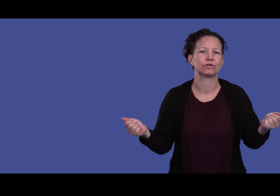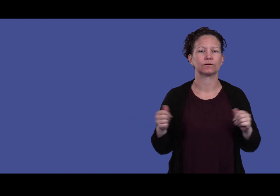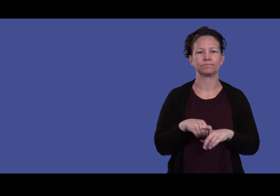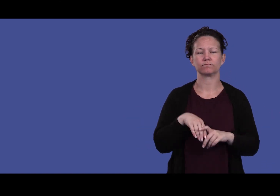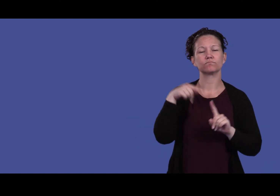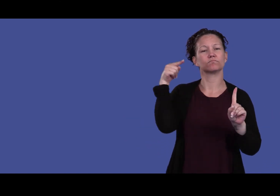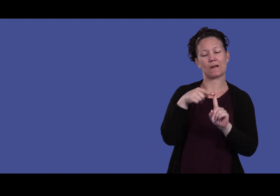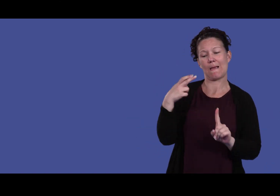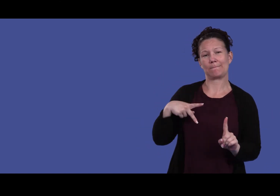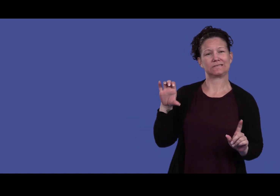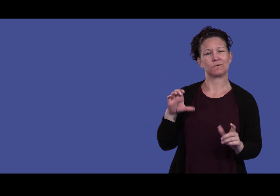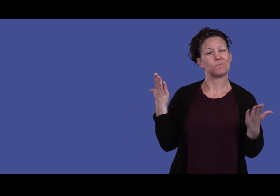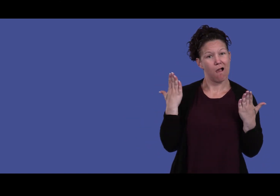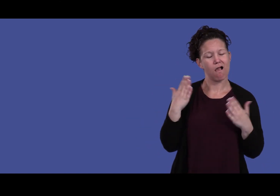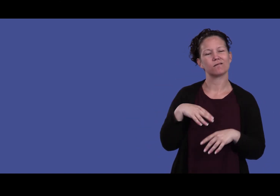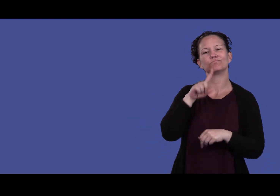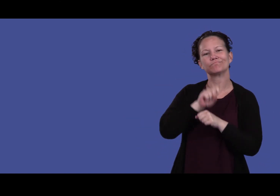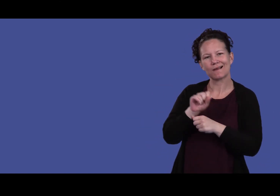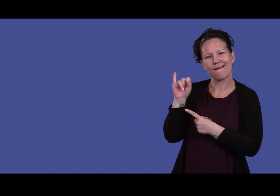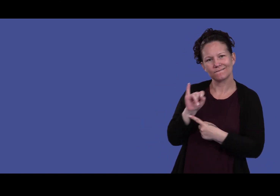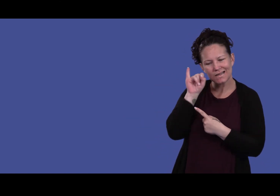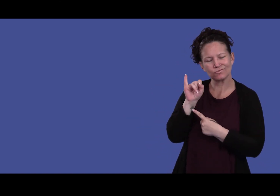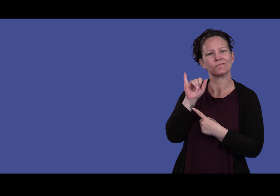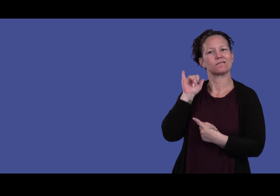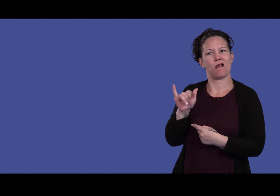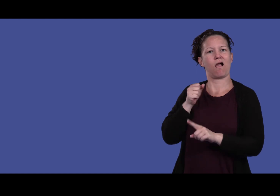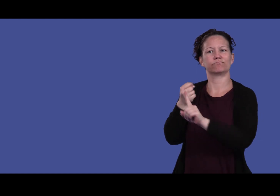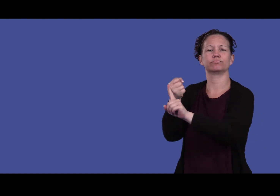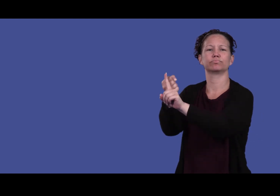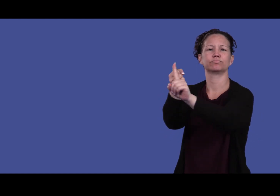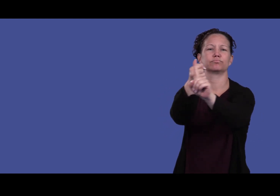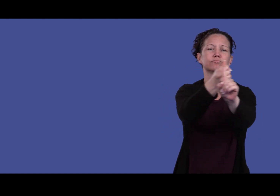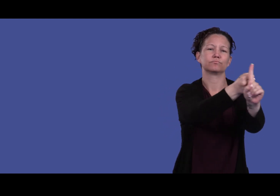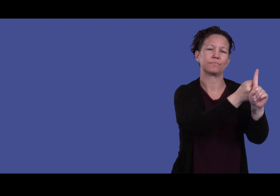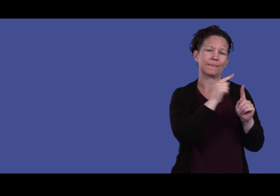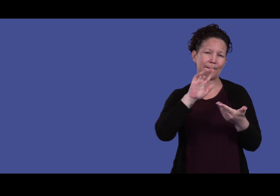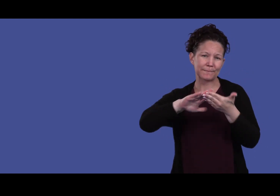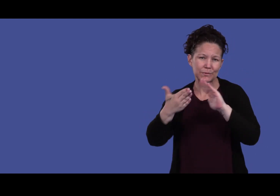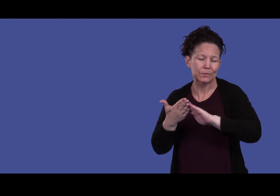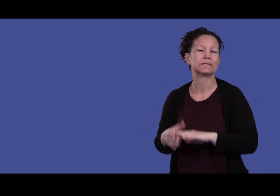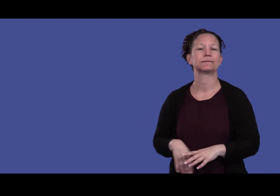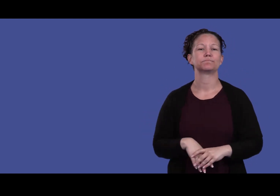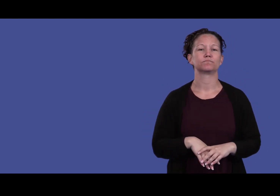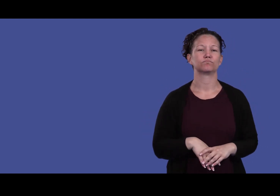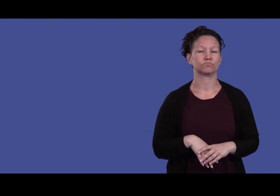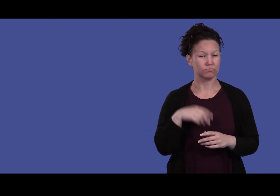It’s an infection that can impact people in our communities but it’s something we can tackle,